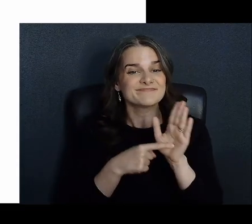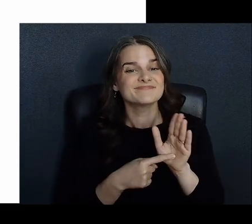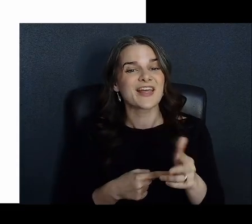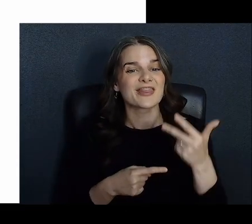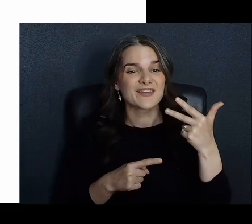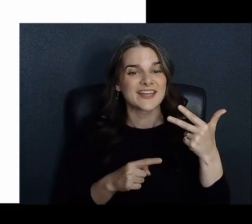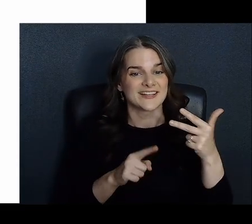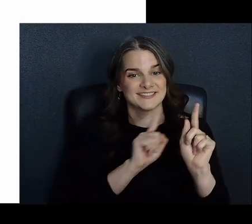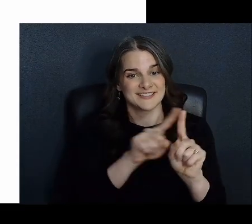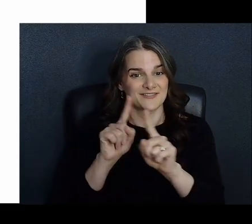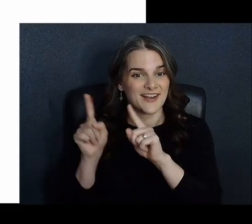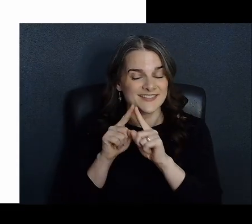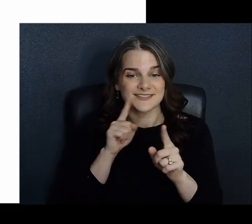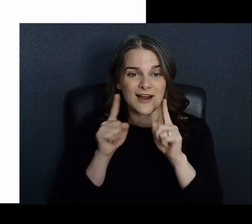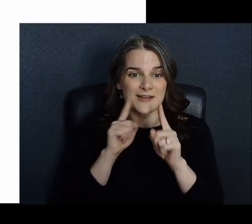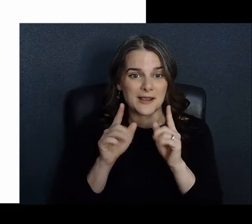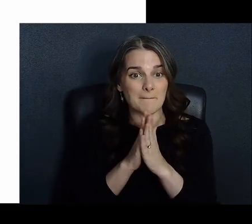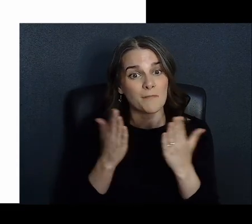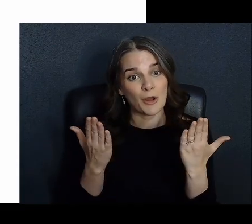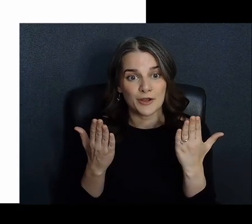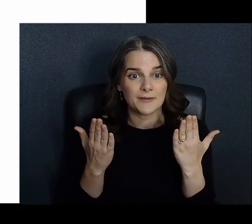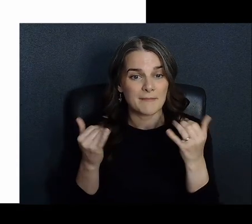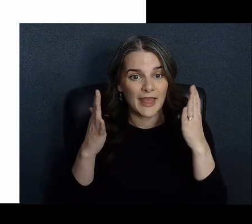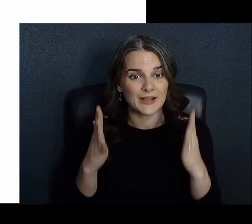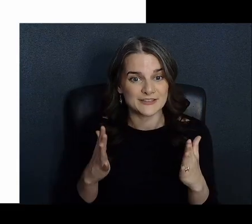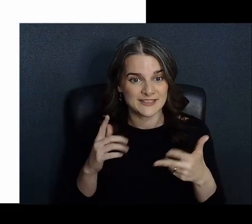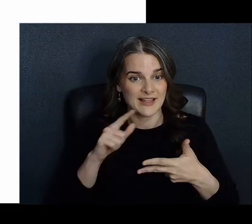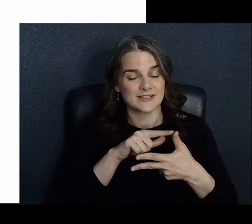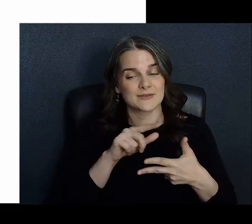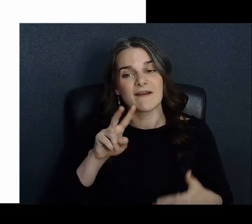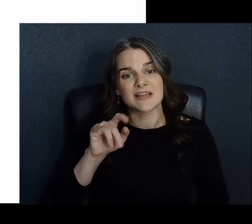portable ones like this one here. This happens to be the Victor Reader Stream,